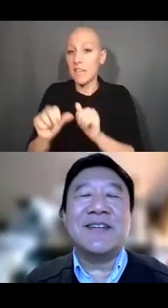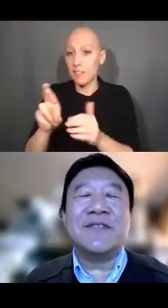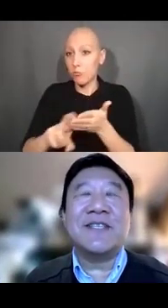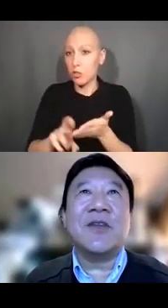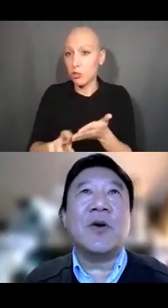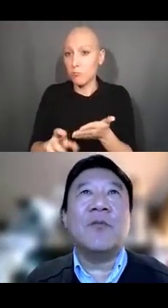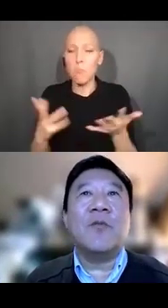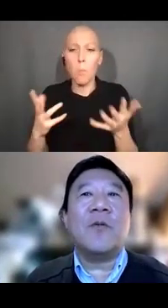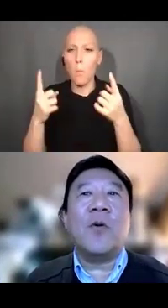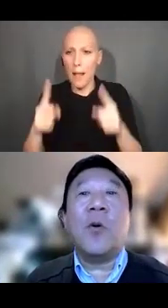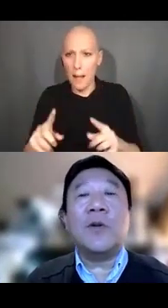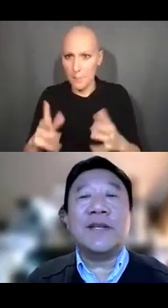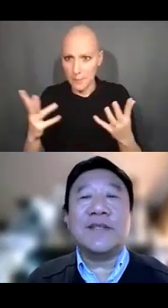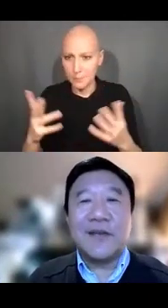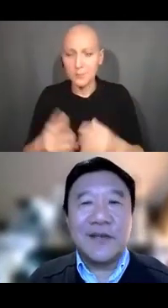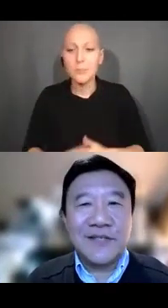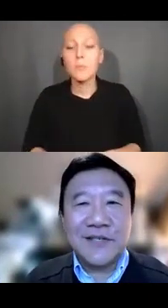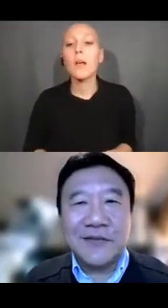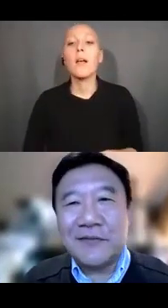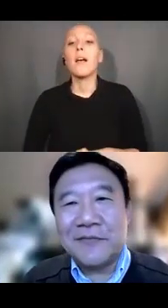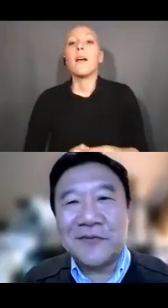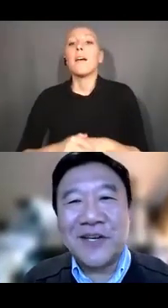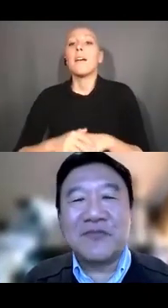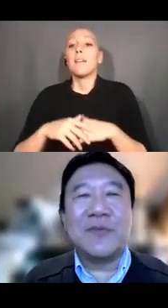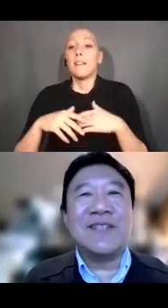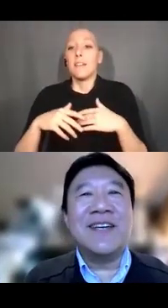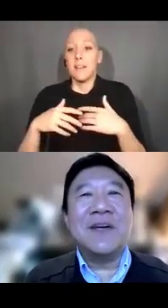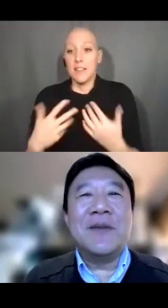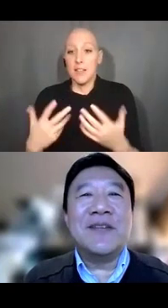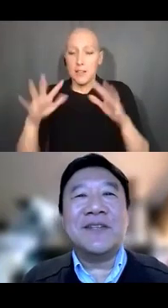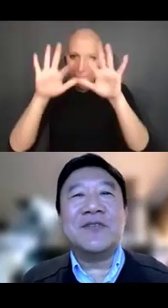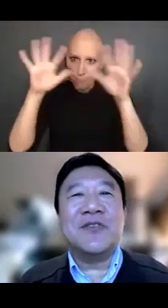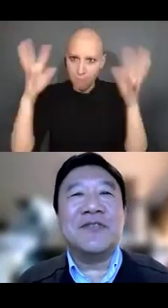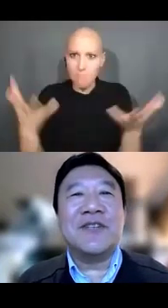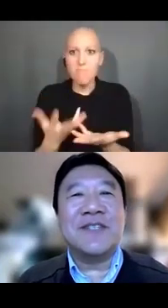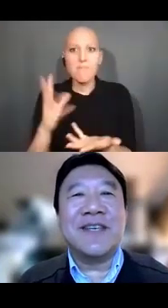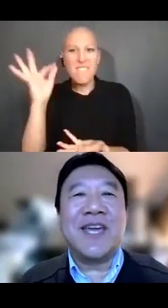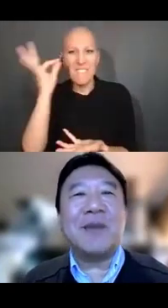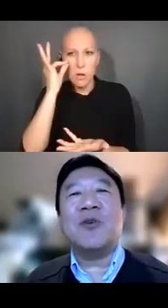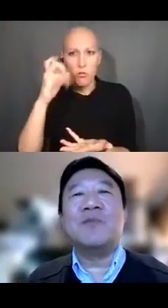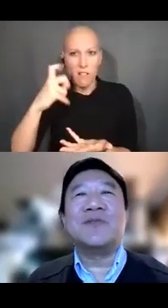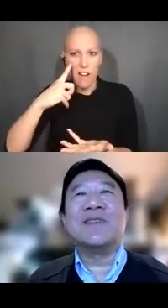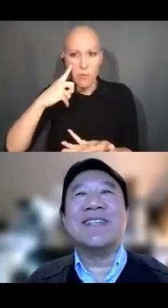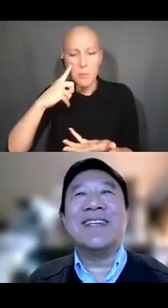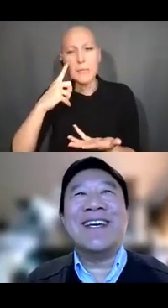it was that the whole entirety of the federal government basically sort of, shall we say, came on board.